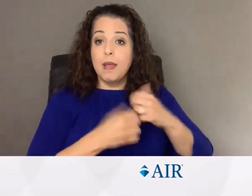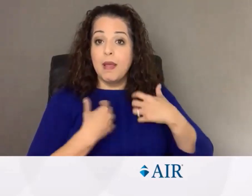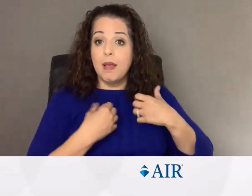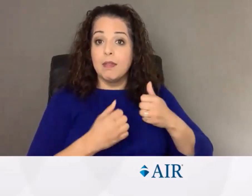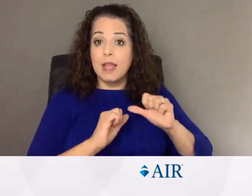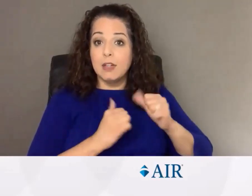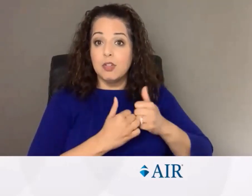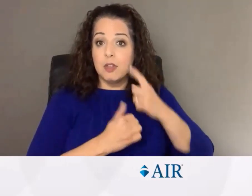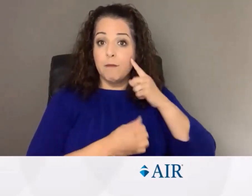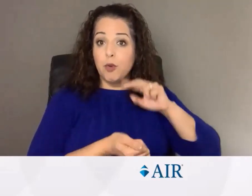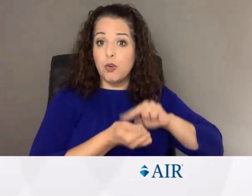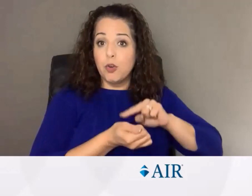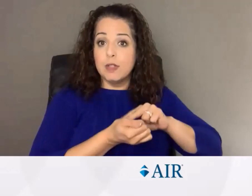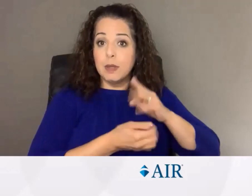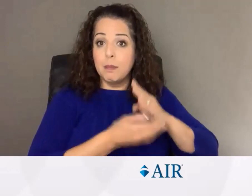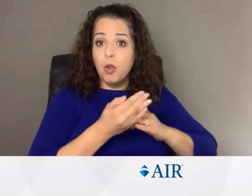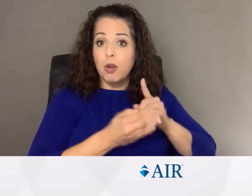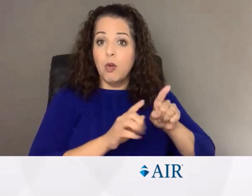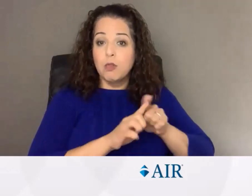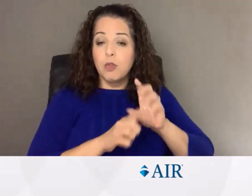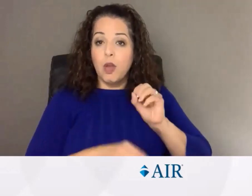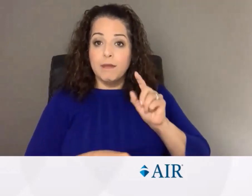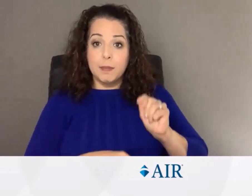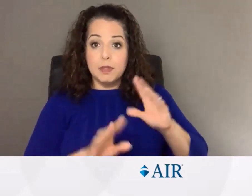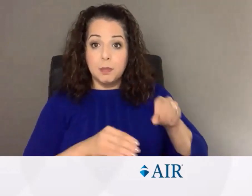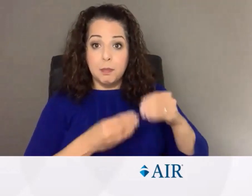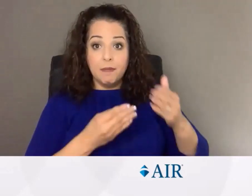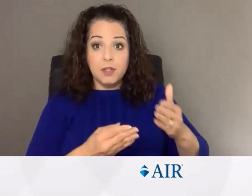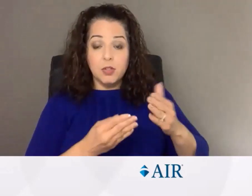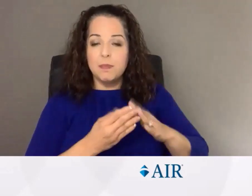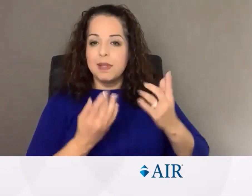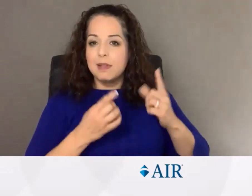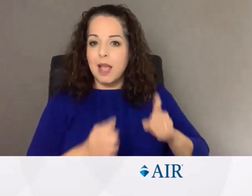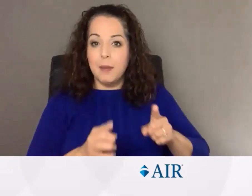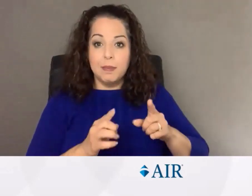occupational therapy provision. It's happening anyway outside of Medicaid,